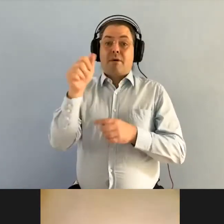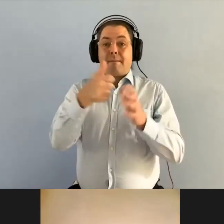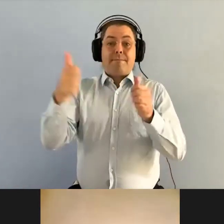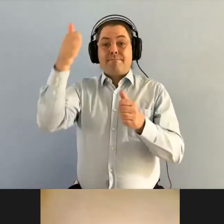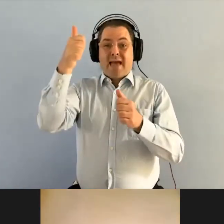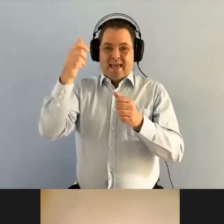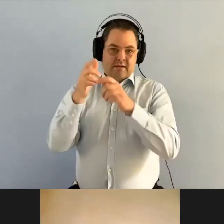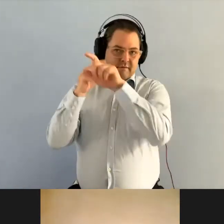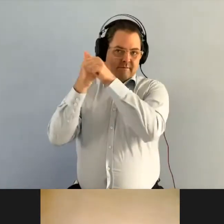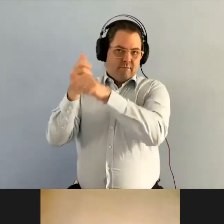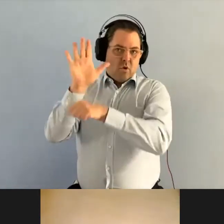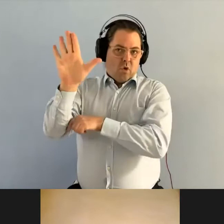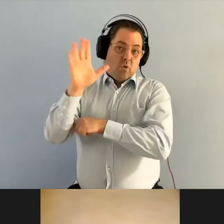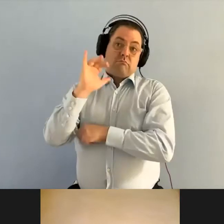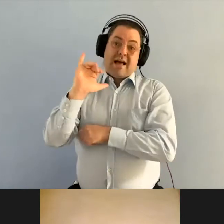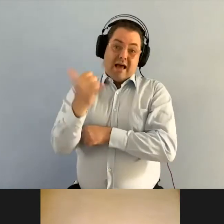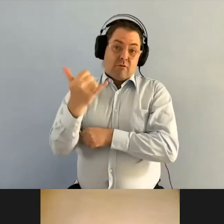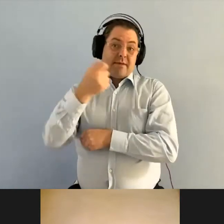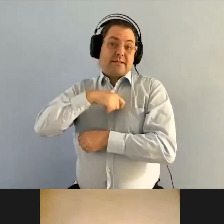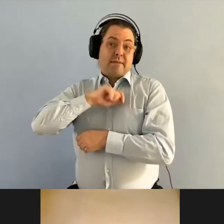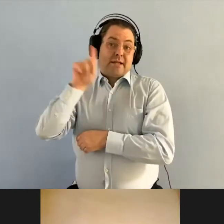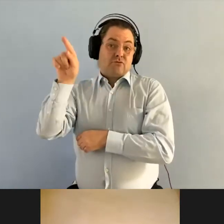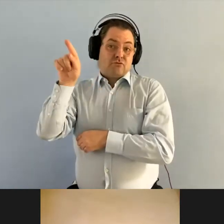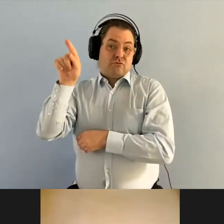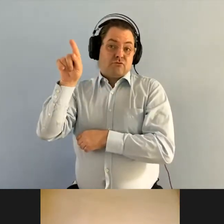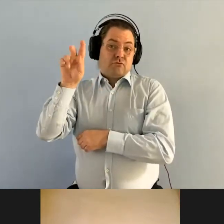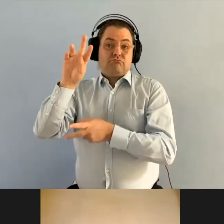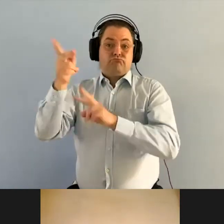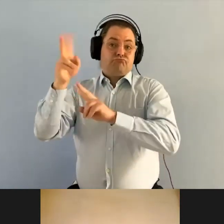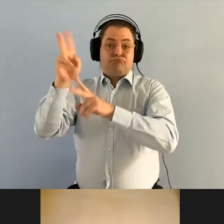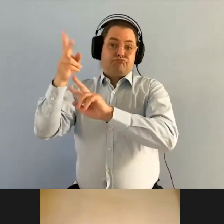language, because otherwise when colleagues are presenting in Spanish